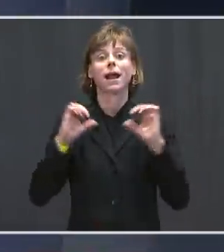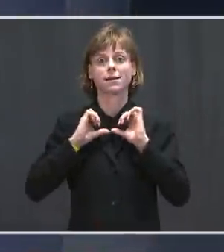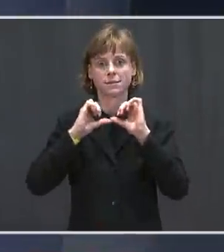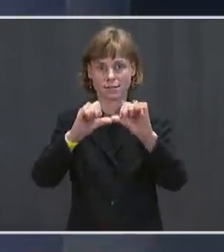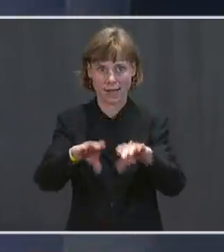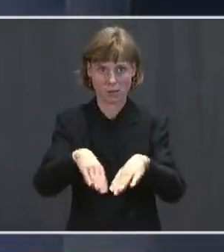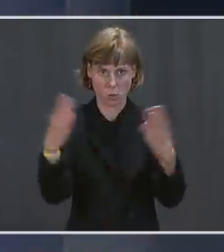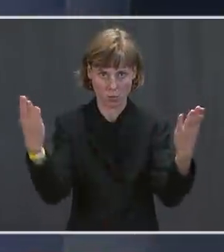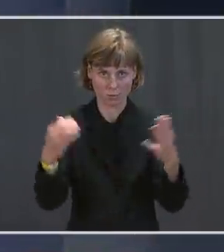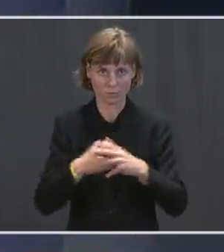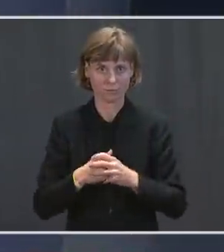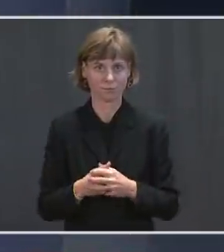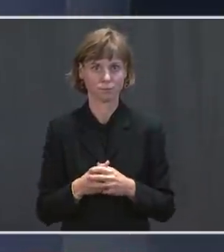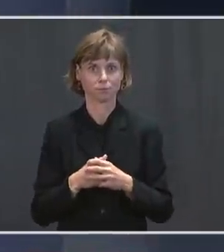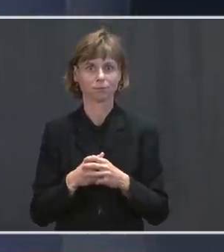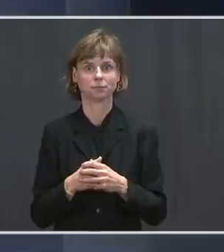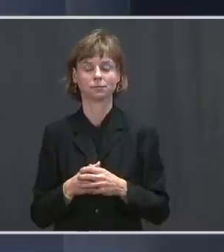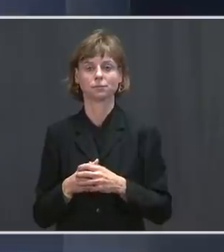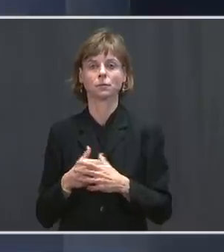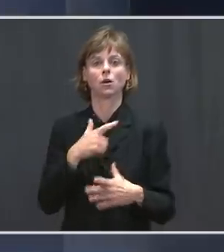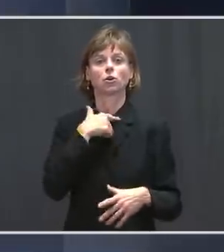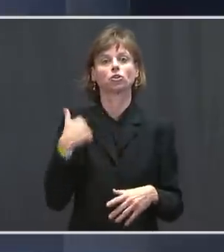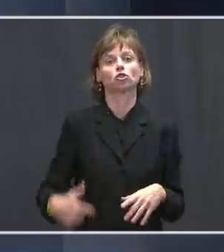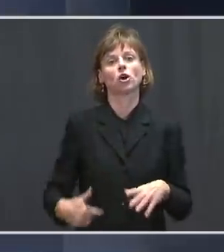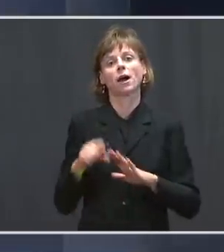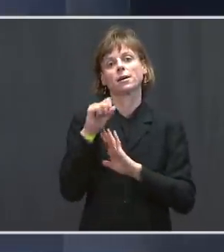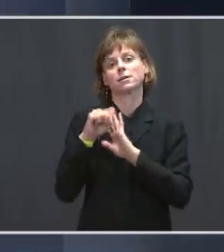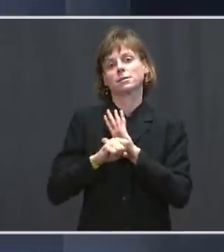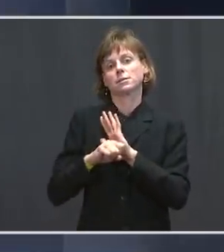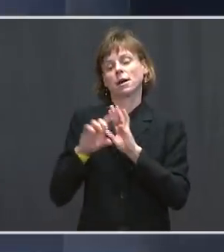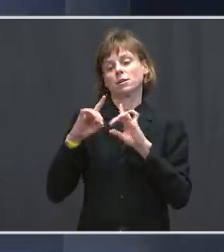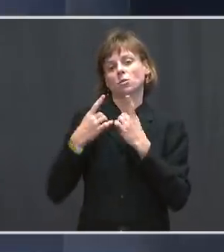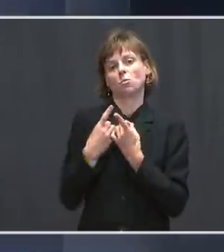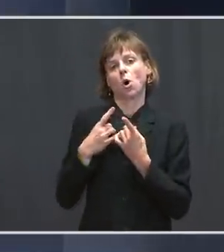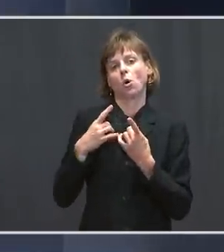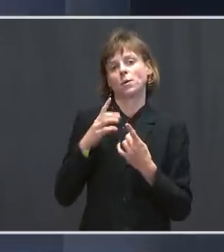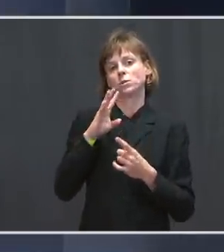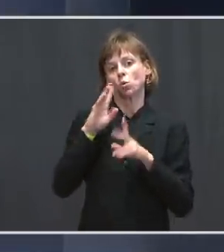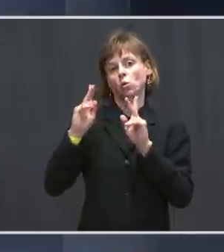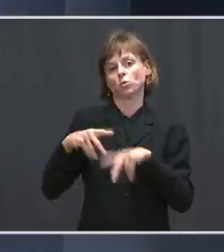The Press: Quick one on China. A State Department spokesman said on Wednesday that the United States was deeply disturbed